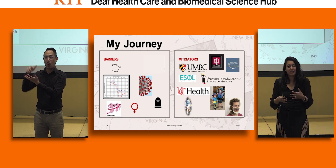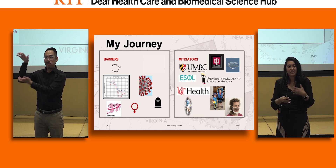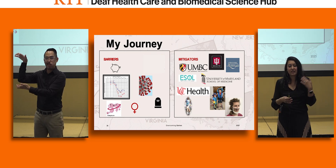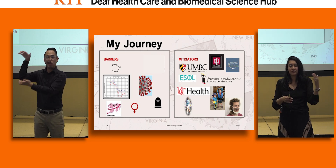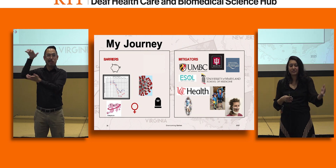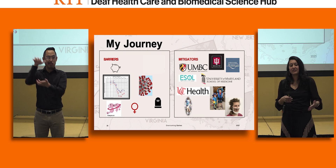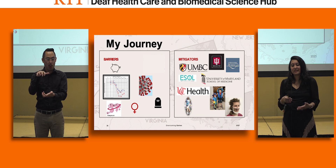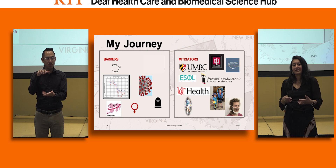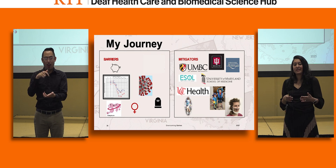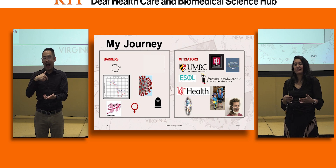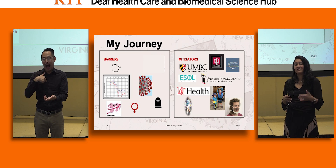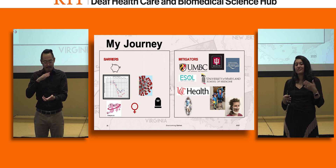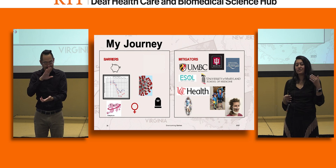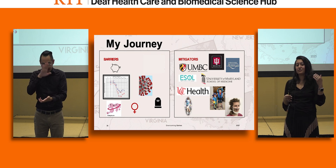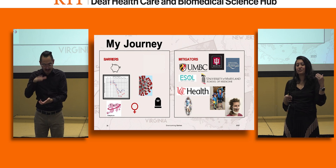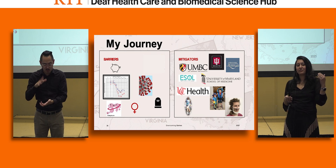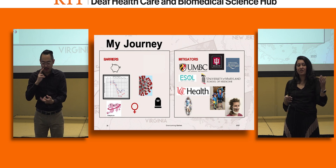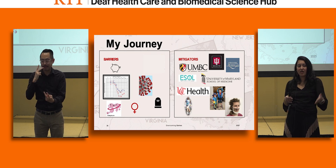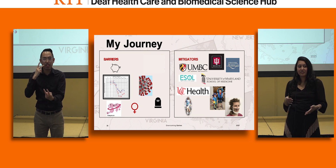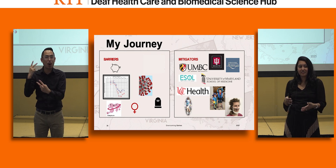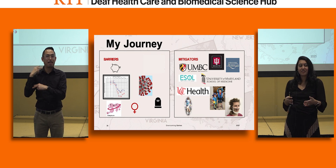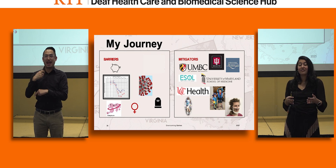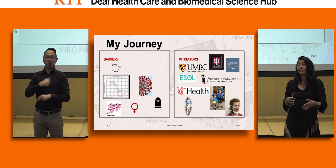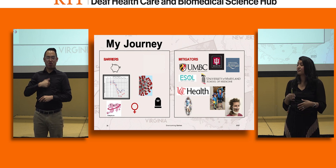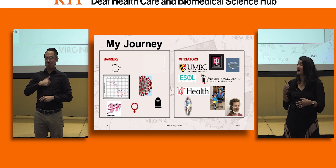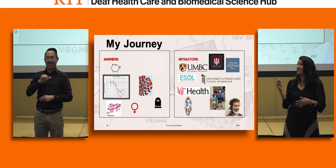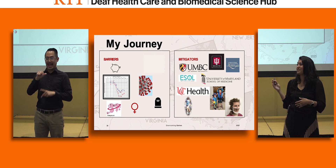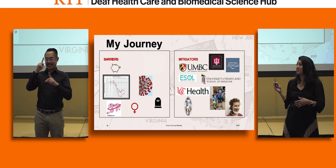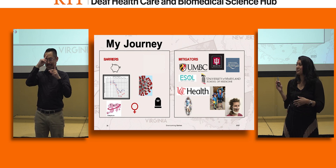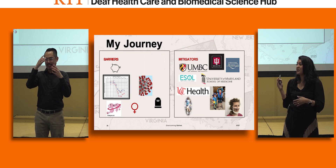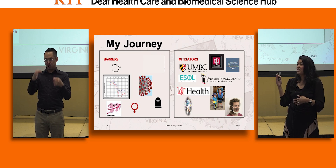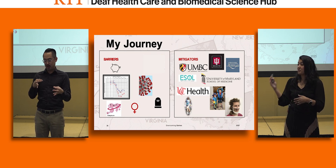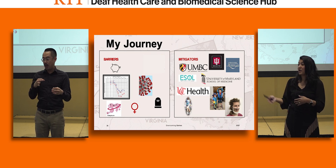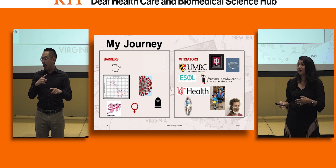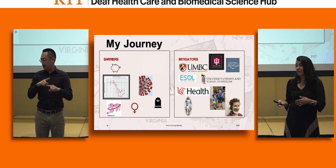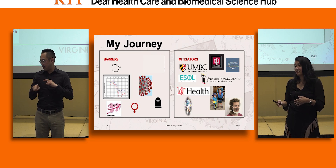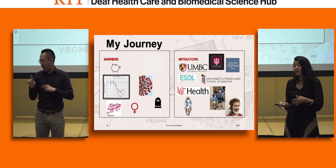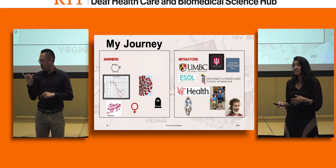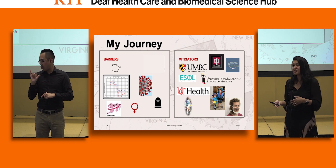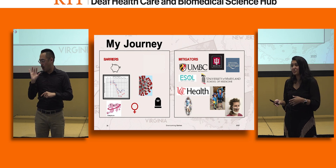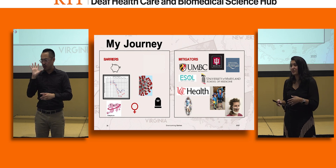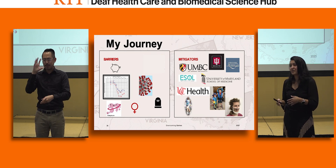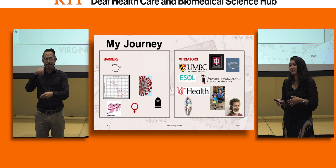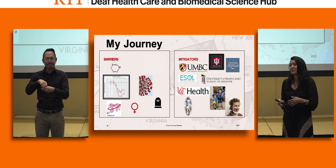And not only did I get into the college, I also got into the Meyerhoff Scholars Program,